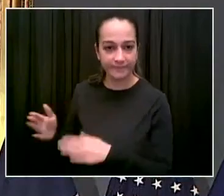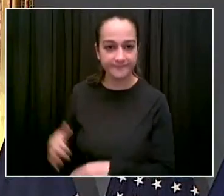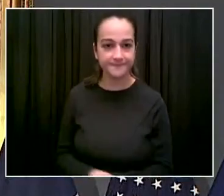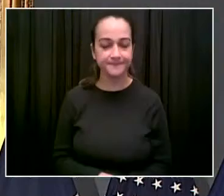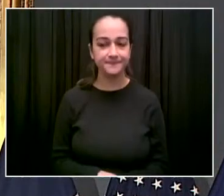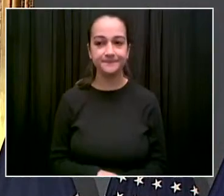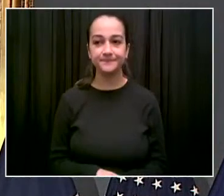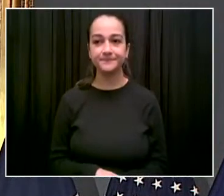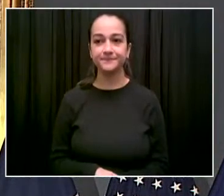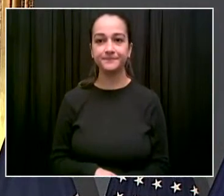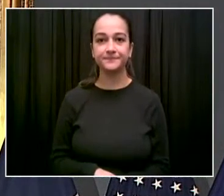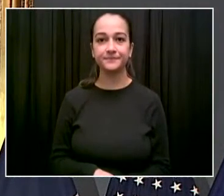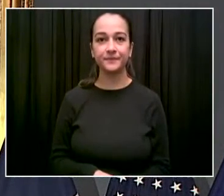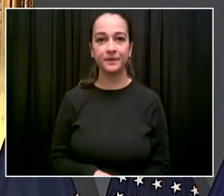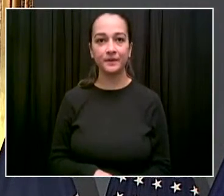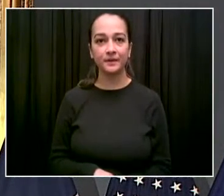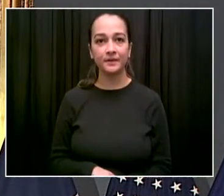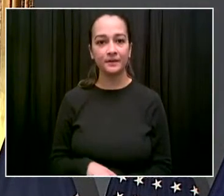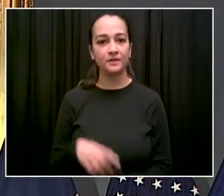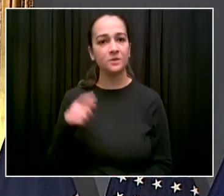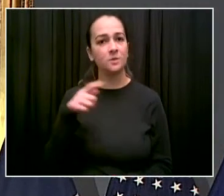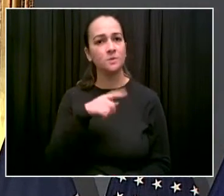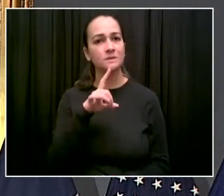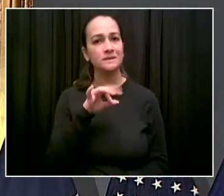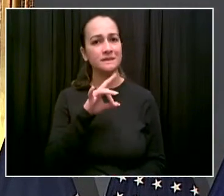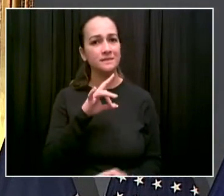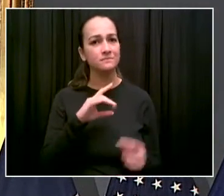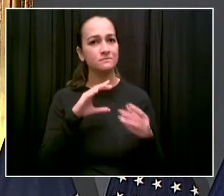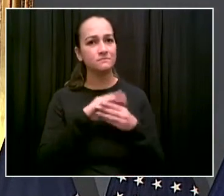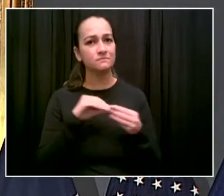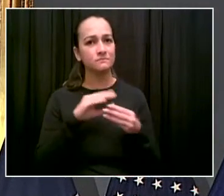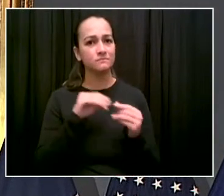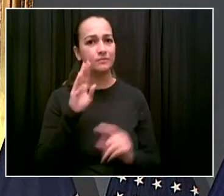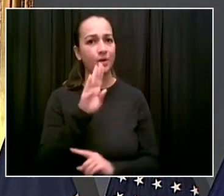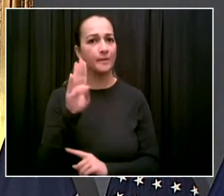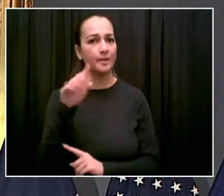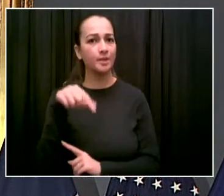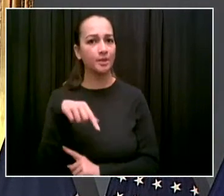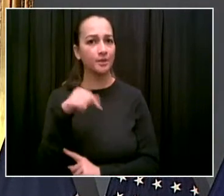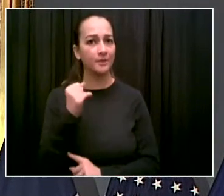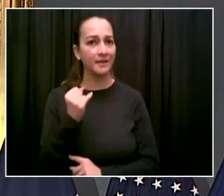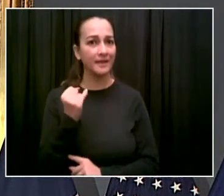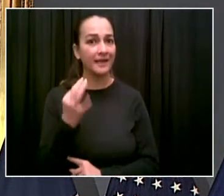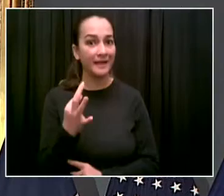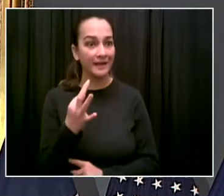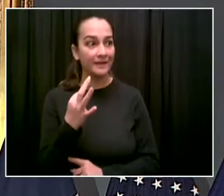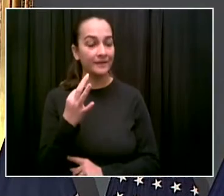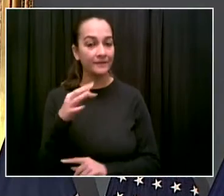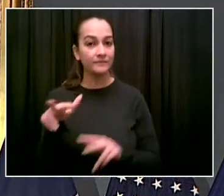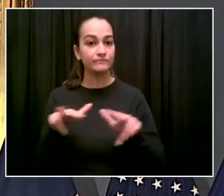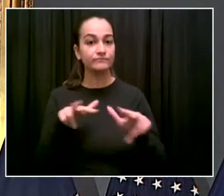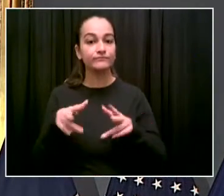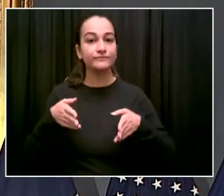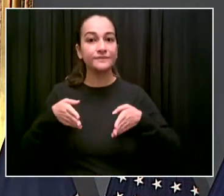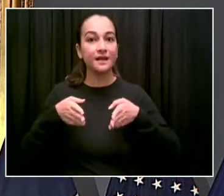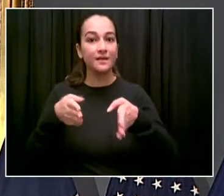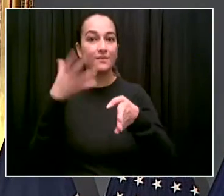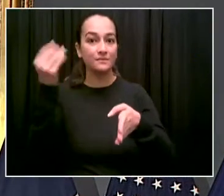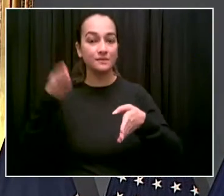AND I MAY HAVE MISHEARD, YOU SAID SIDEWALK BARBECUES WOULD NOT BE